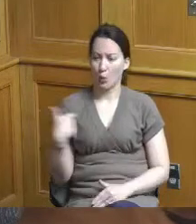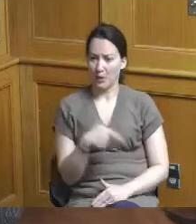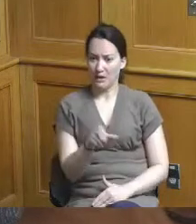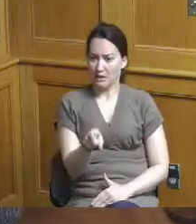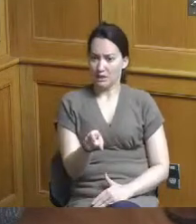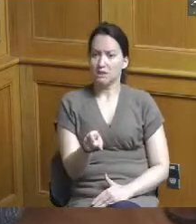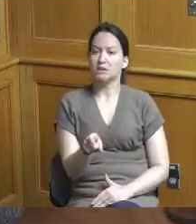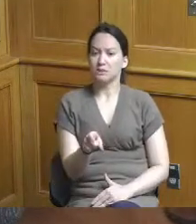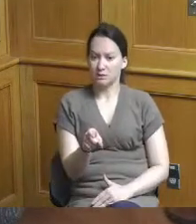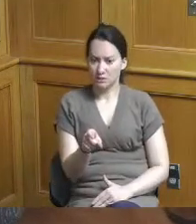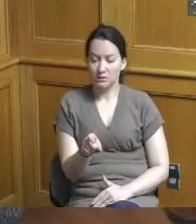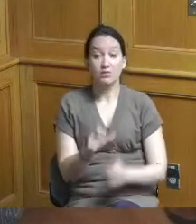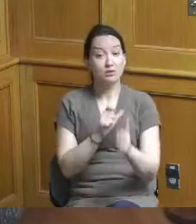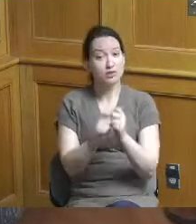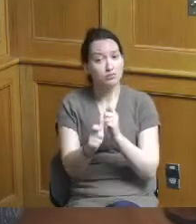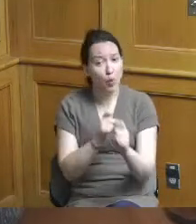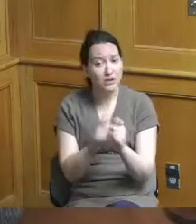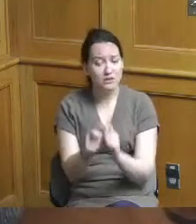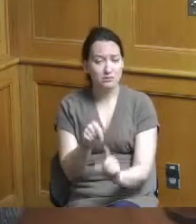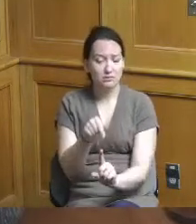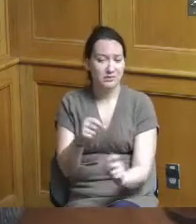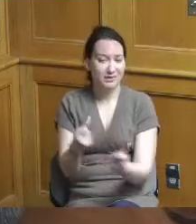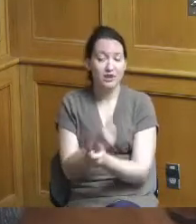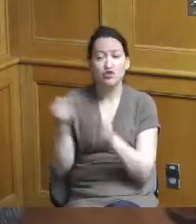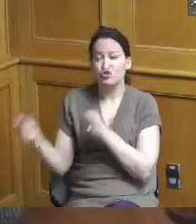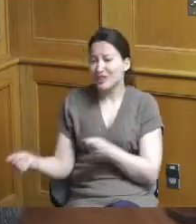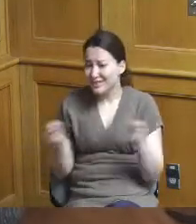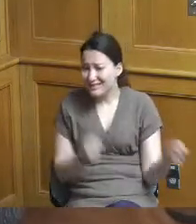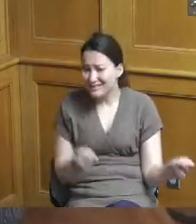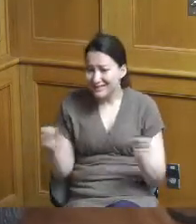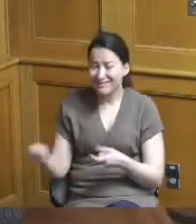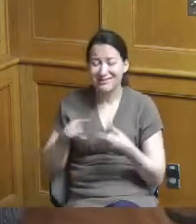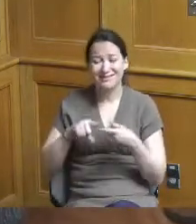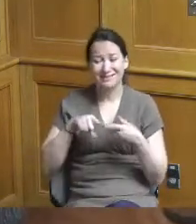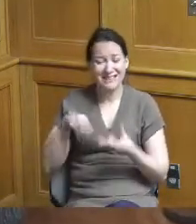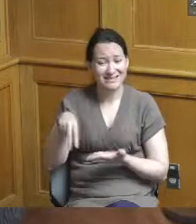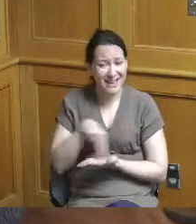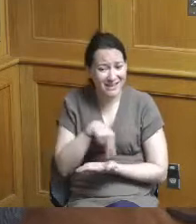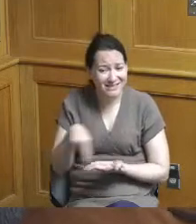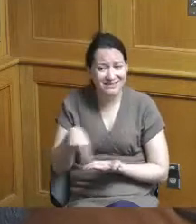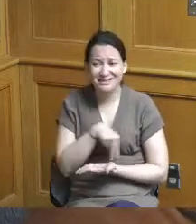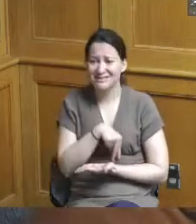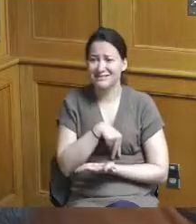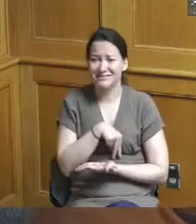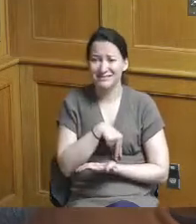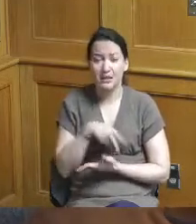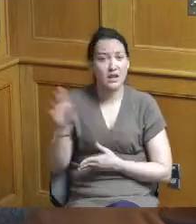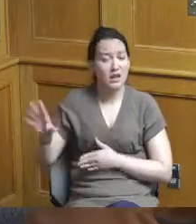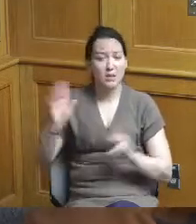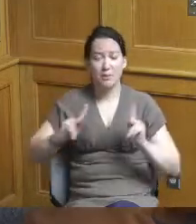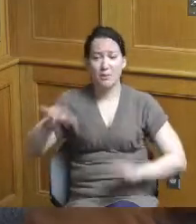able to have sports as everything cheerleading dance I mean everybody's kid is in something